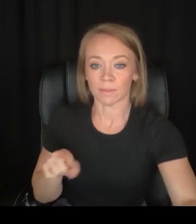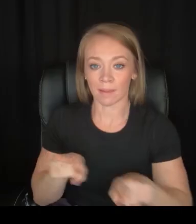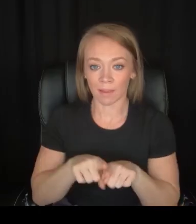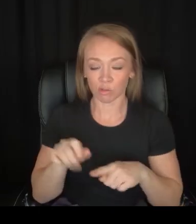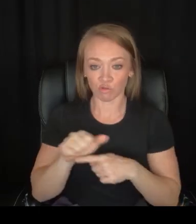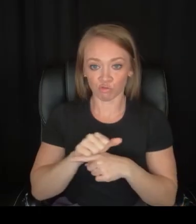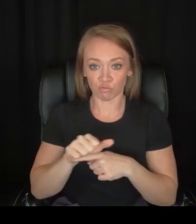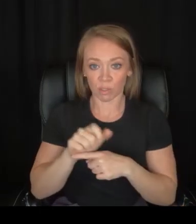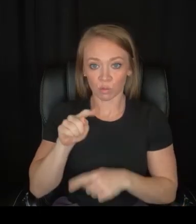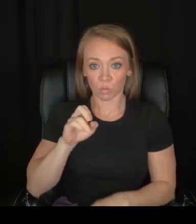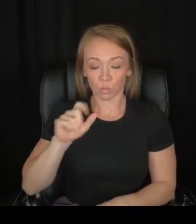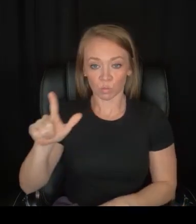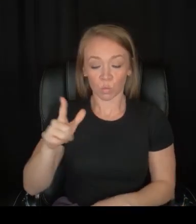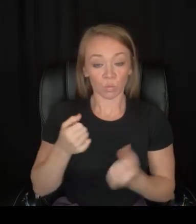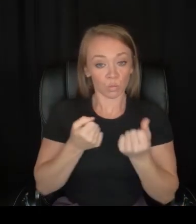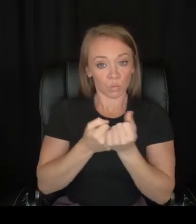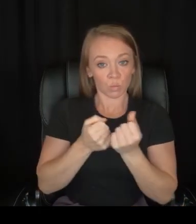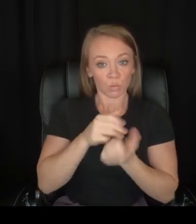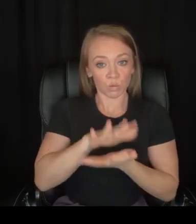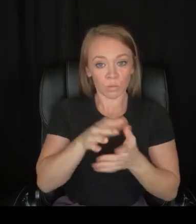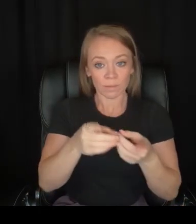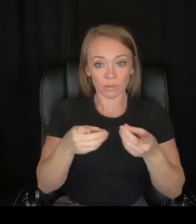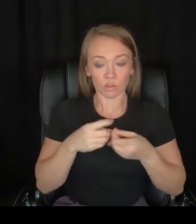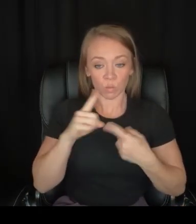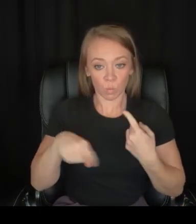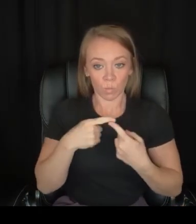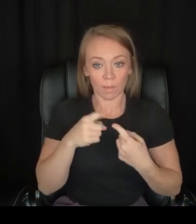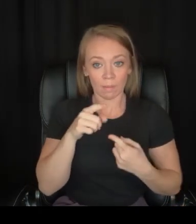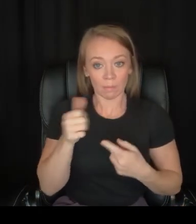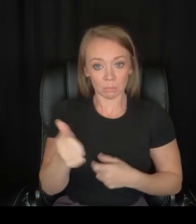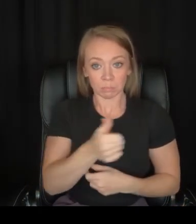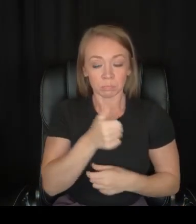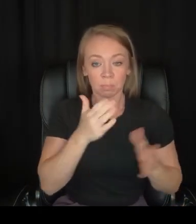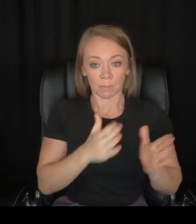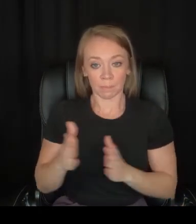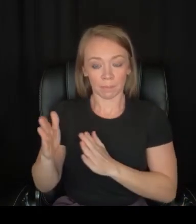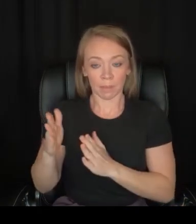districts when planning and implementing transportation for students with disabilities.